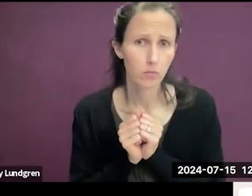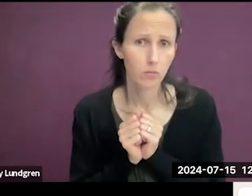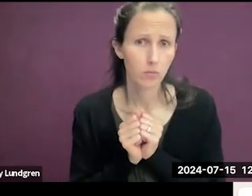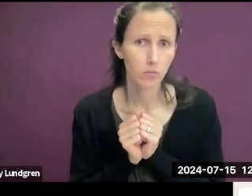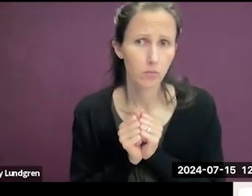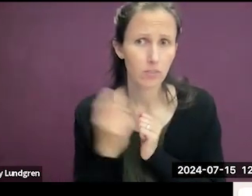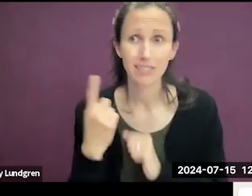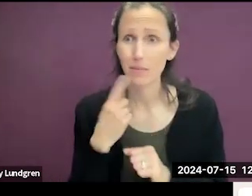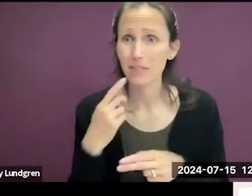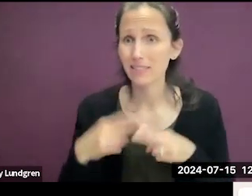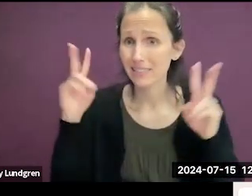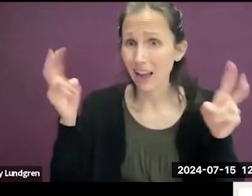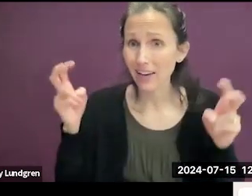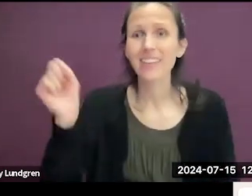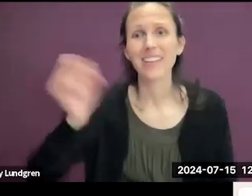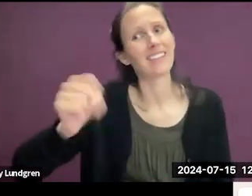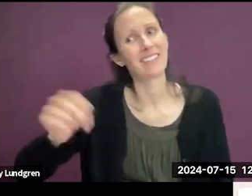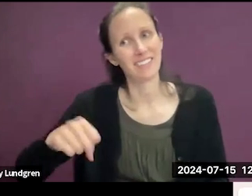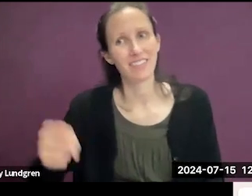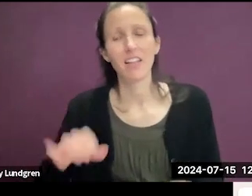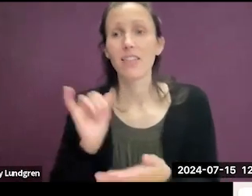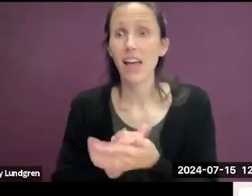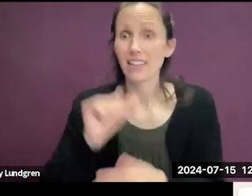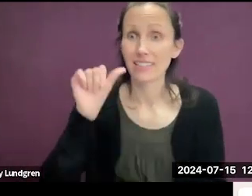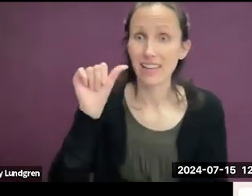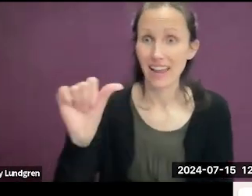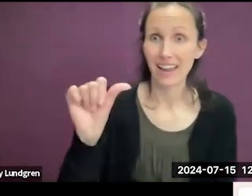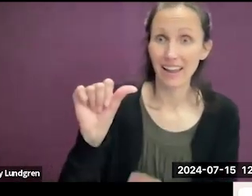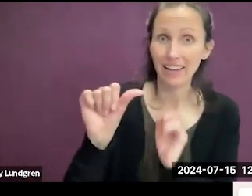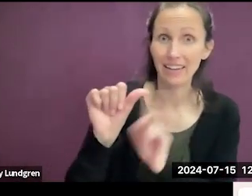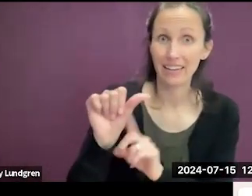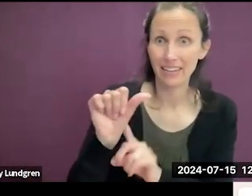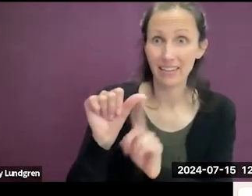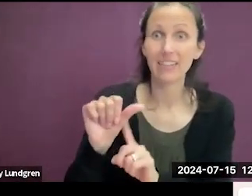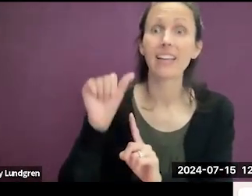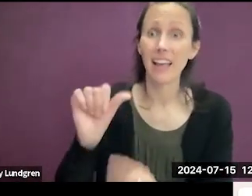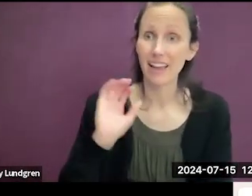Title. Exactly. So that's A. A is our title. Right up here we see A.